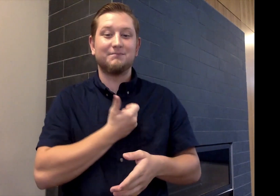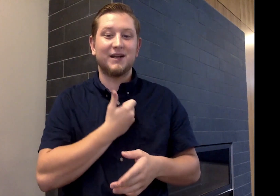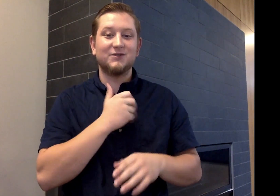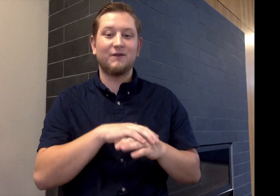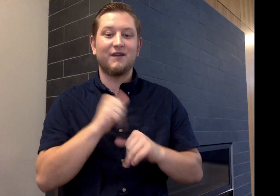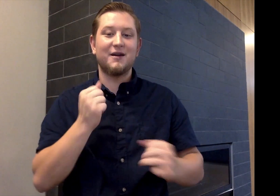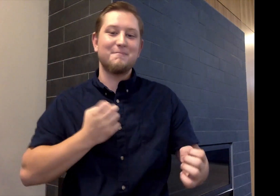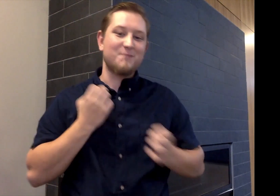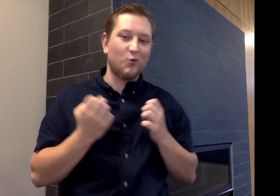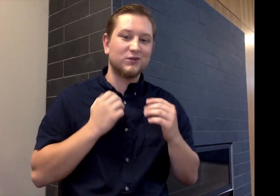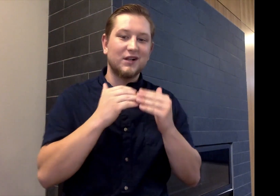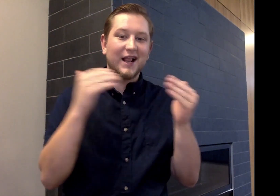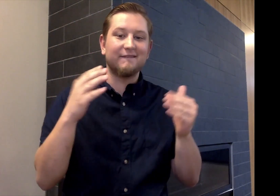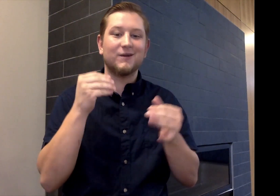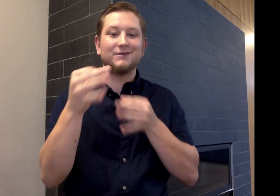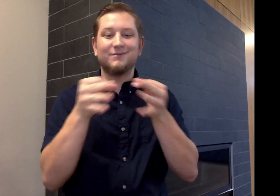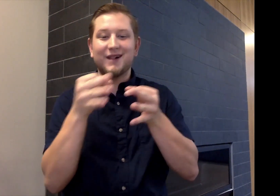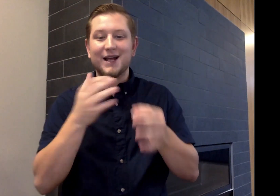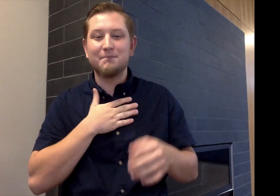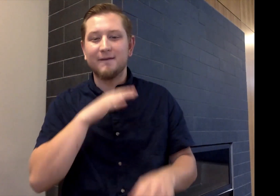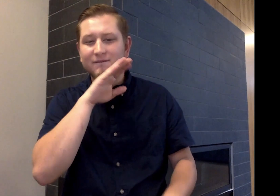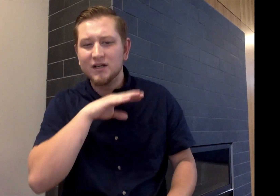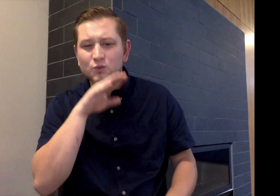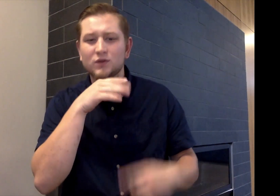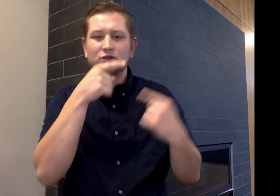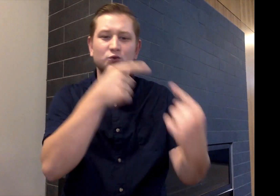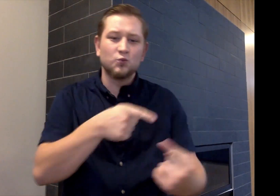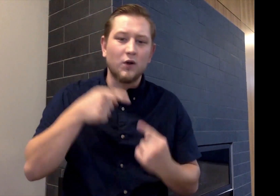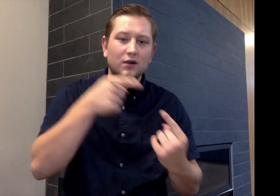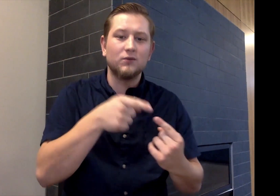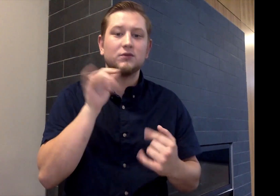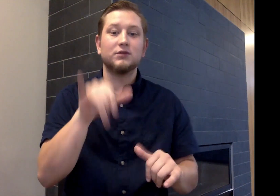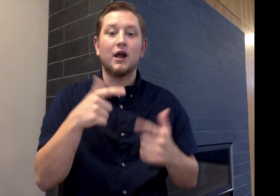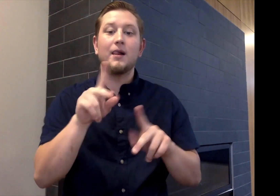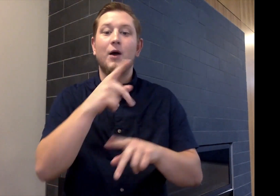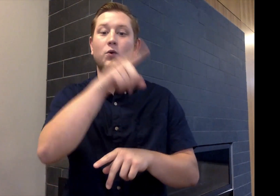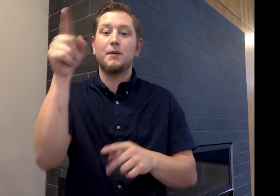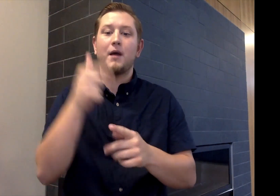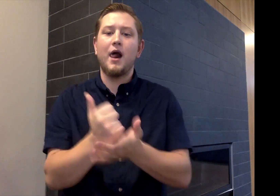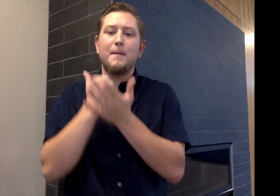because I could express myself and my emotions, explain my frustrations and struggles